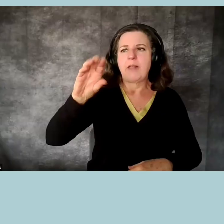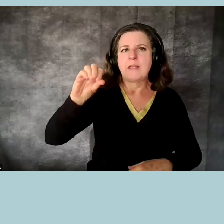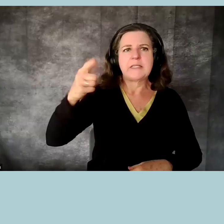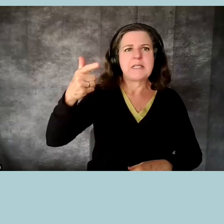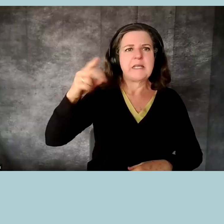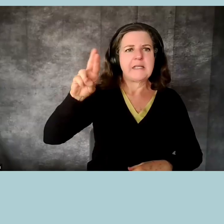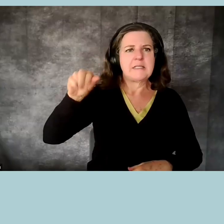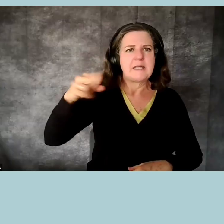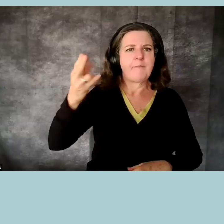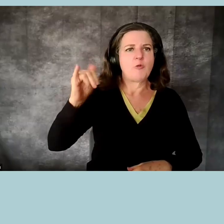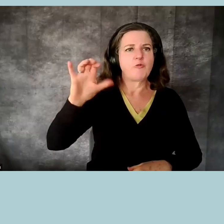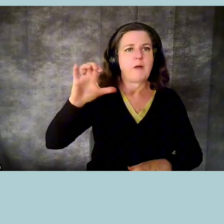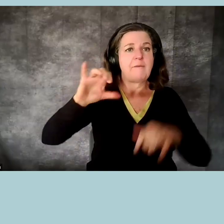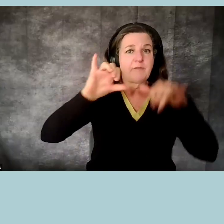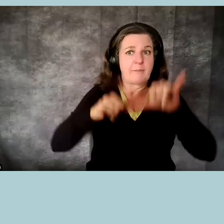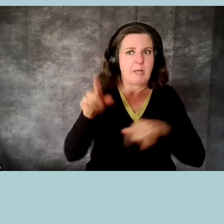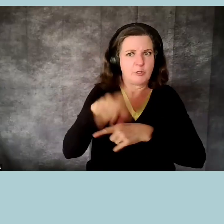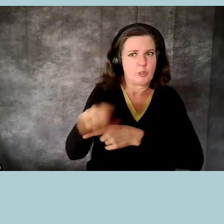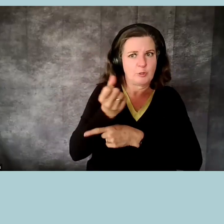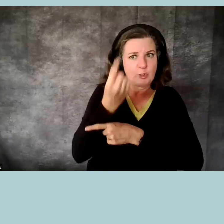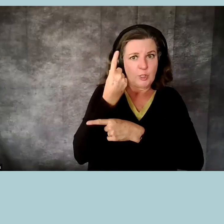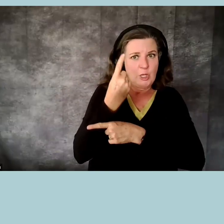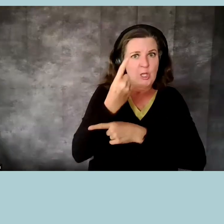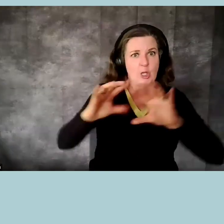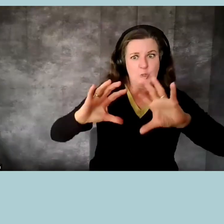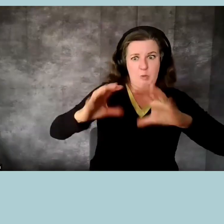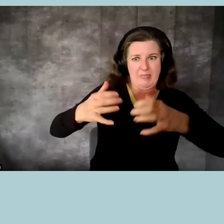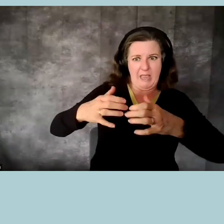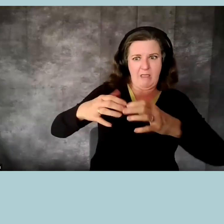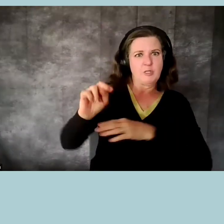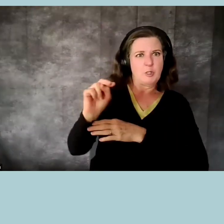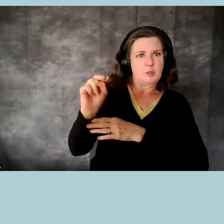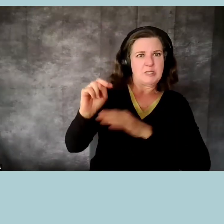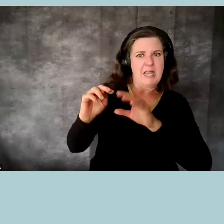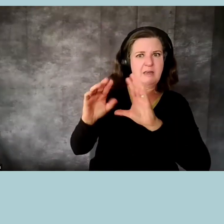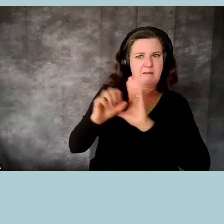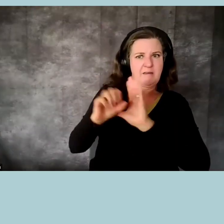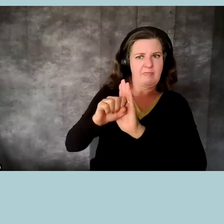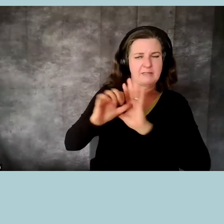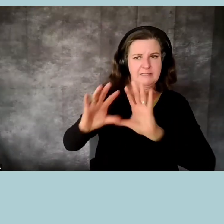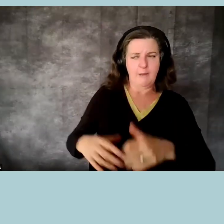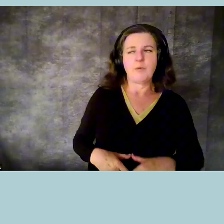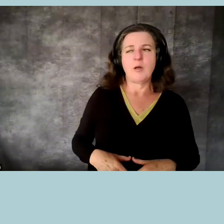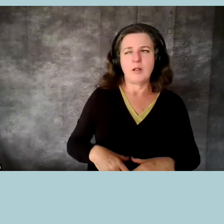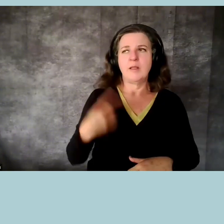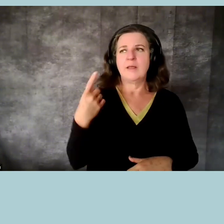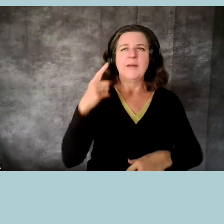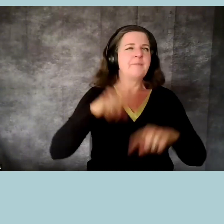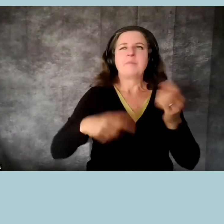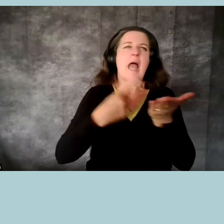understand, you know, the sample that they're looking at? So we're going to, one, I can't talk too specific about it, but we're going to have a challenge